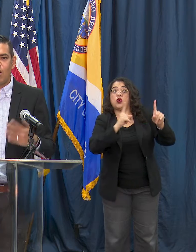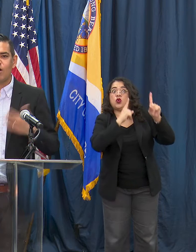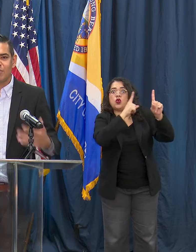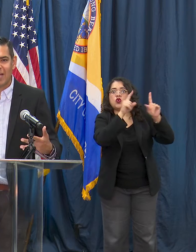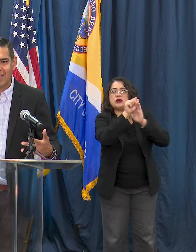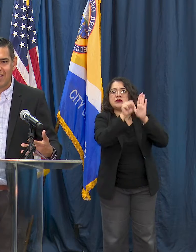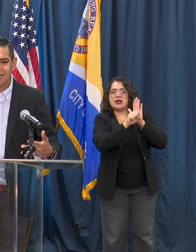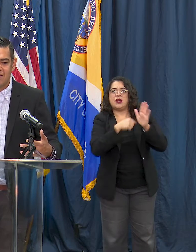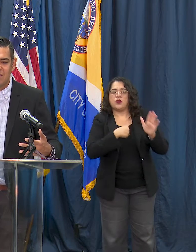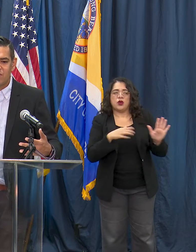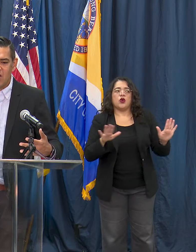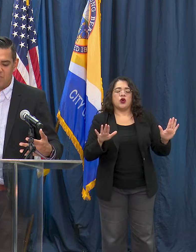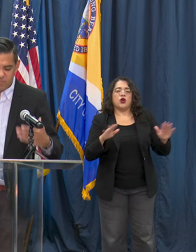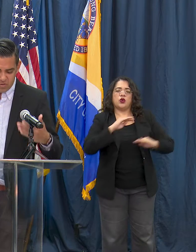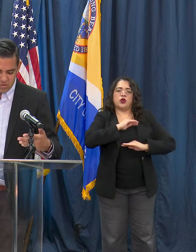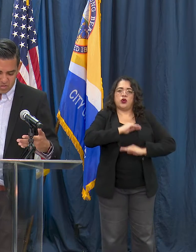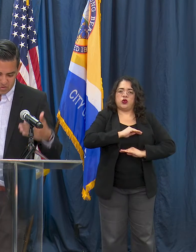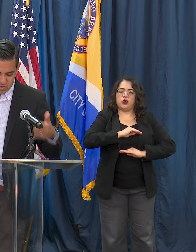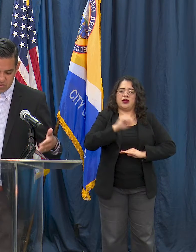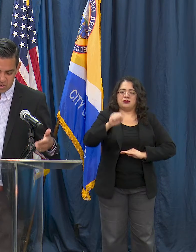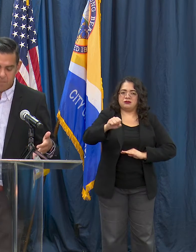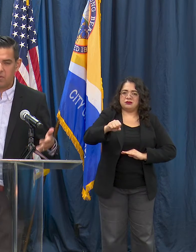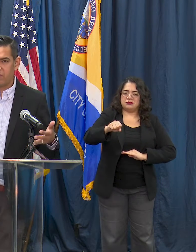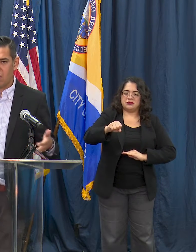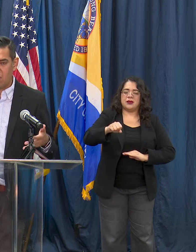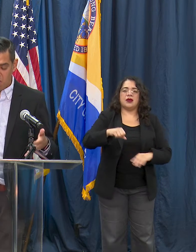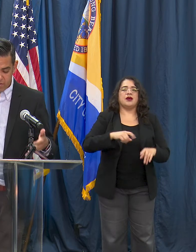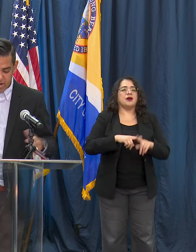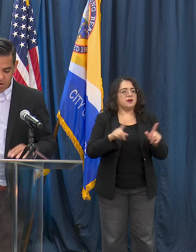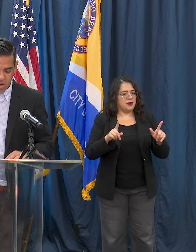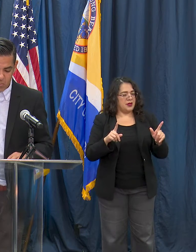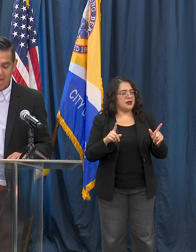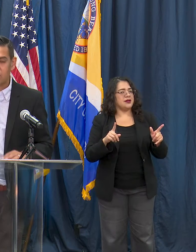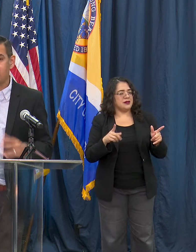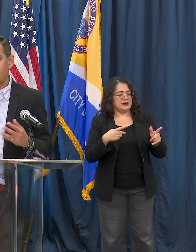heartened by that, the numbers are are there, and we have to be very